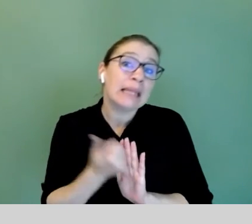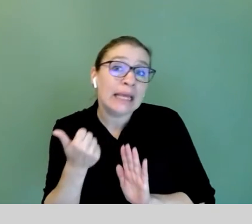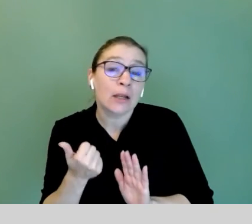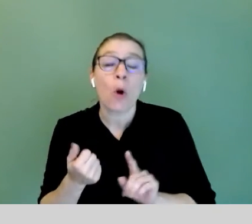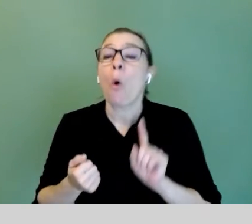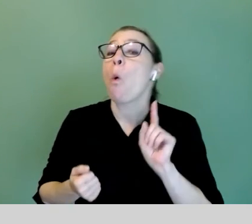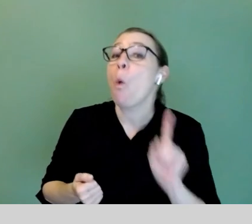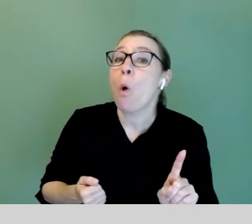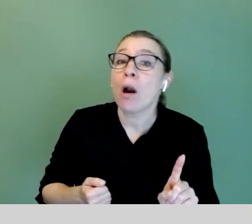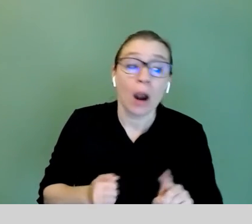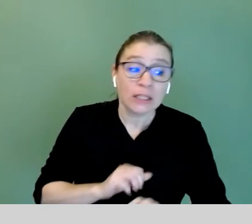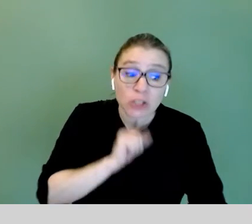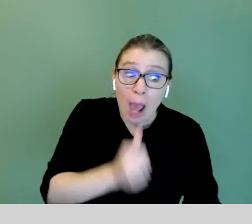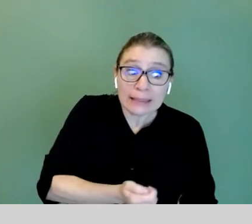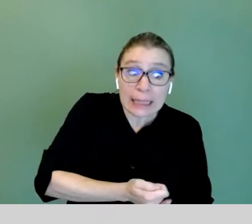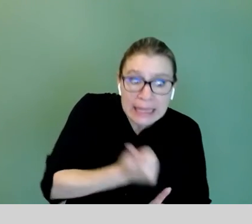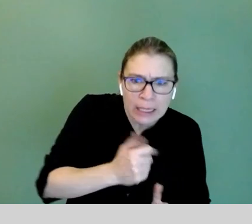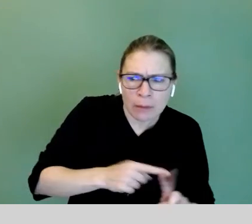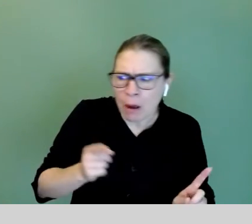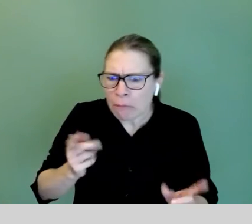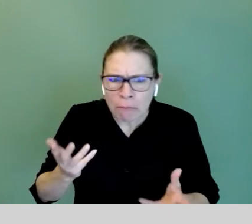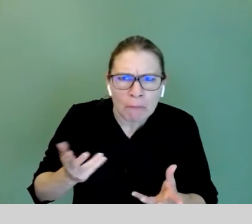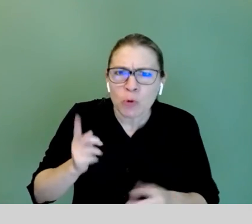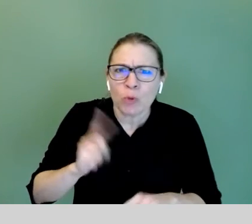or won't be deleted, but you won't find it easily.